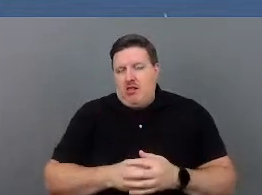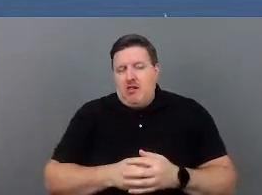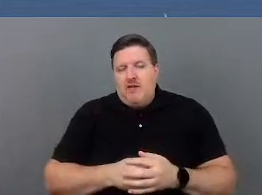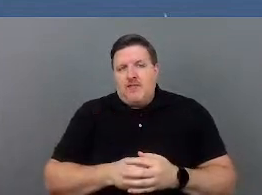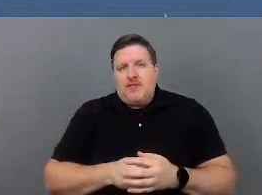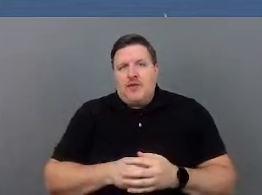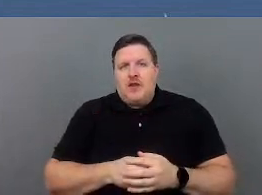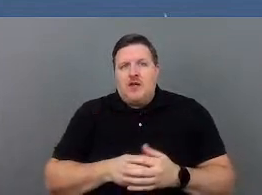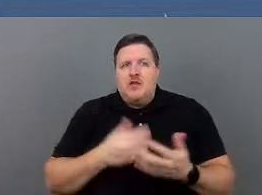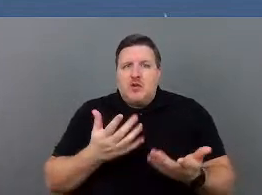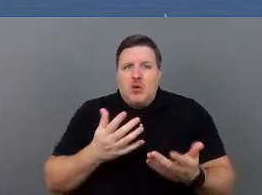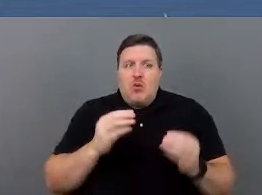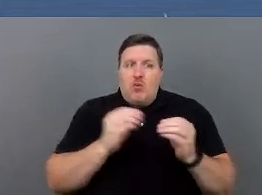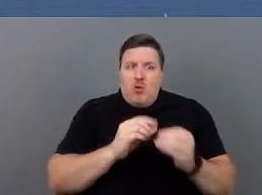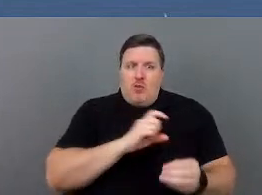OR STABLE HOUSING SO I DO URGE CITY COUNCIL TO LEAN INTO